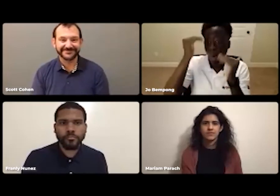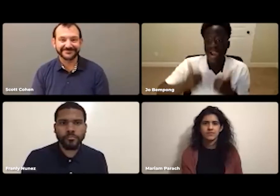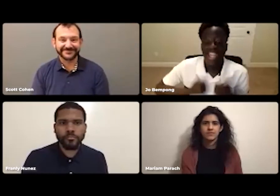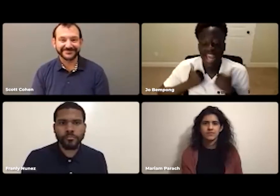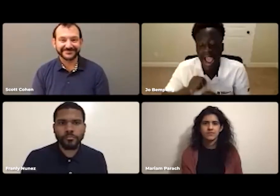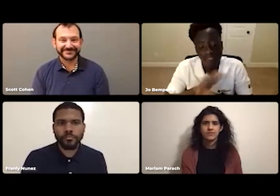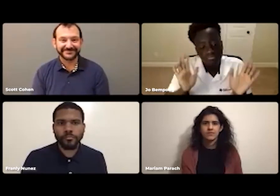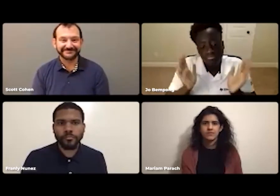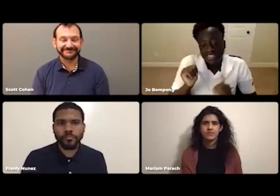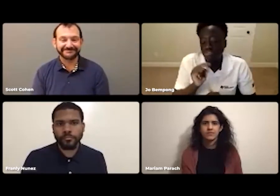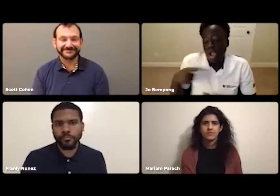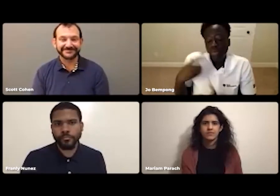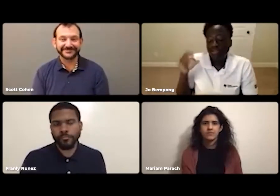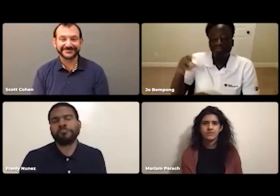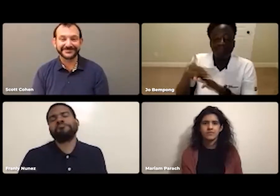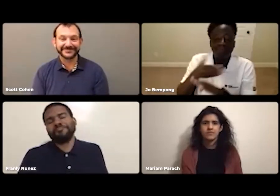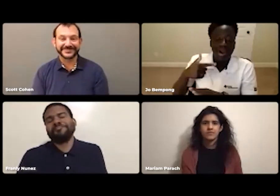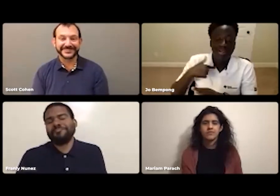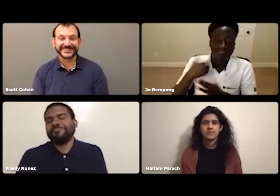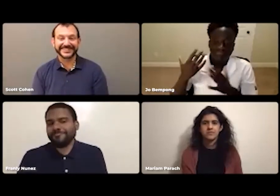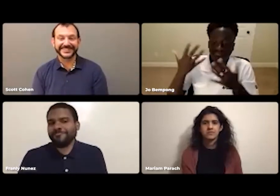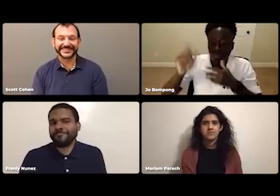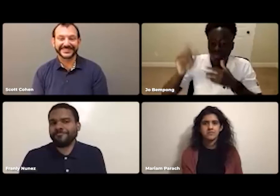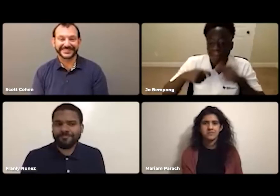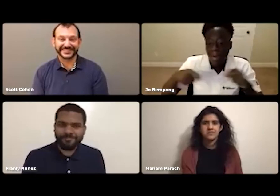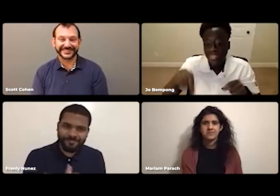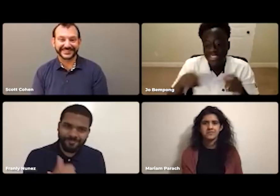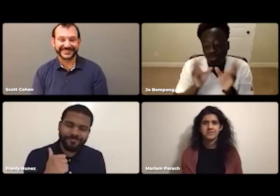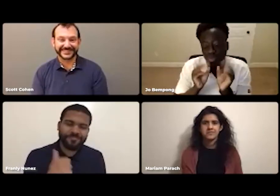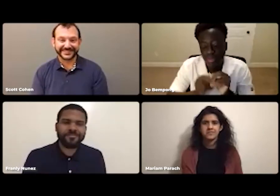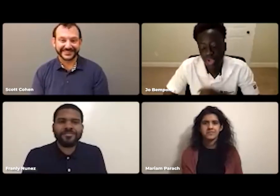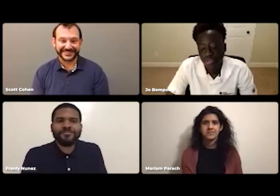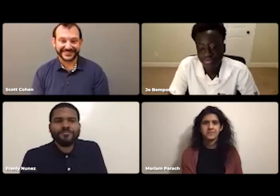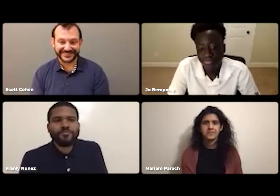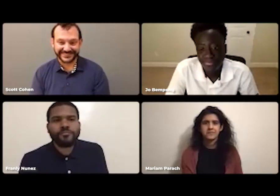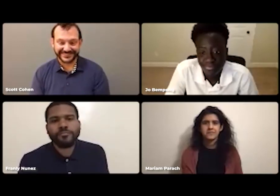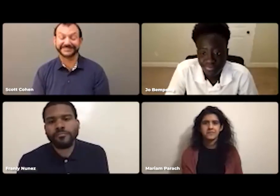imaginations and keep their hope alive, please! That's the last thing I wanted to say.